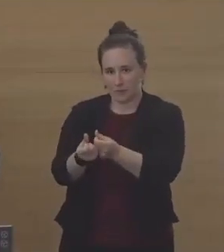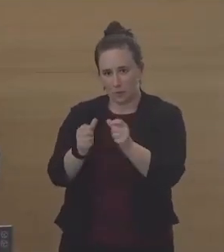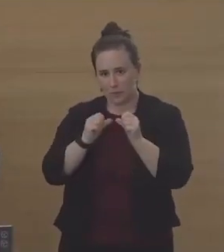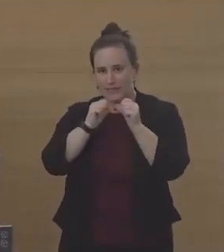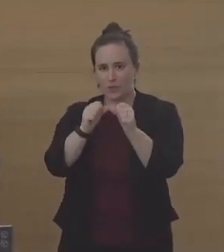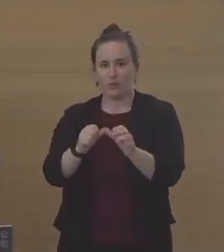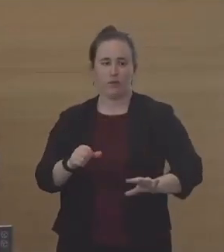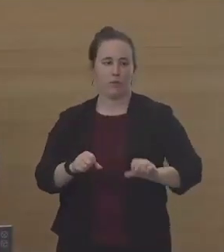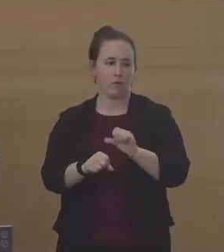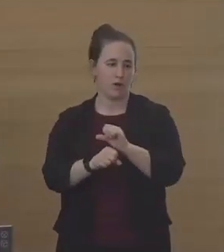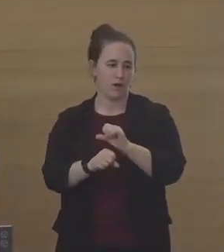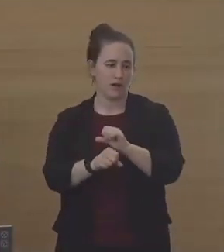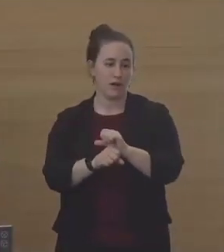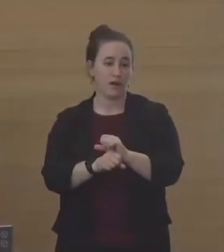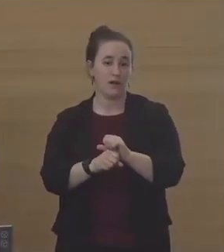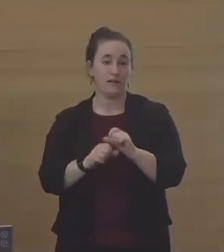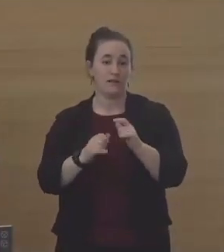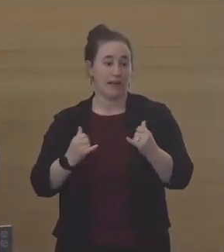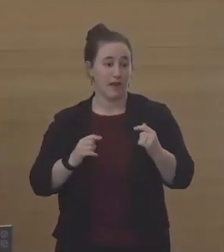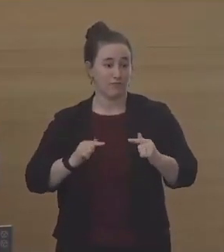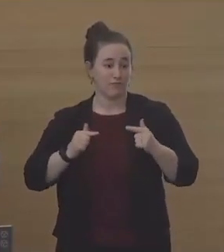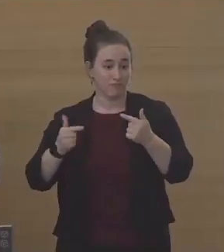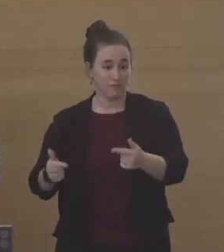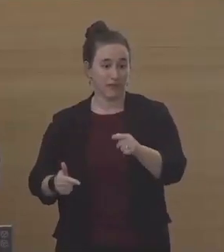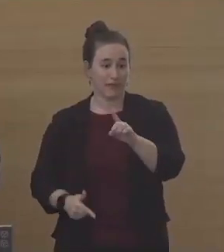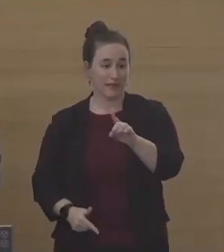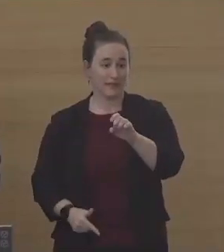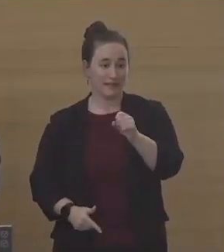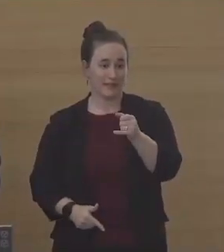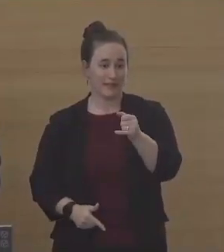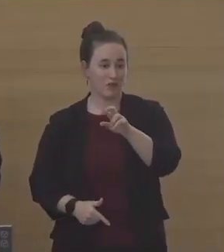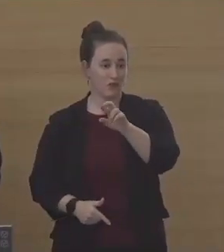So with that, I'm going to pass it to Desiree Forte.